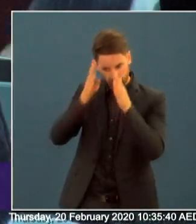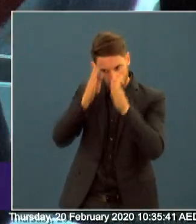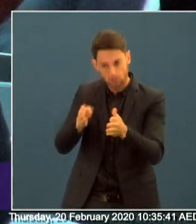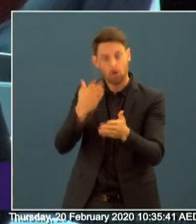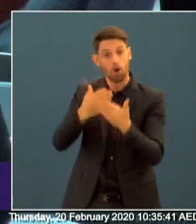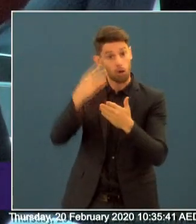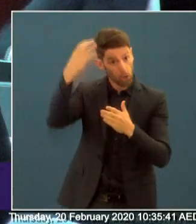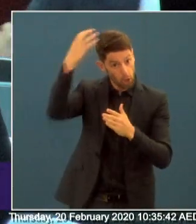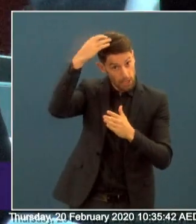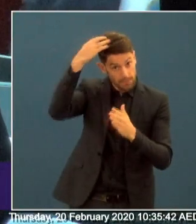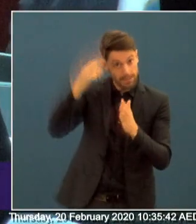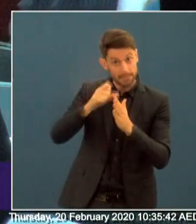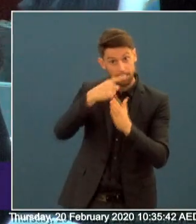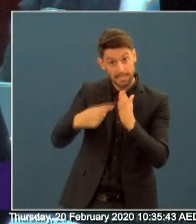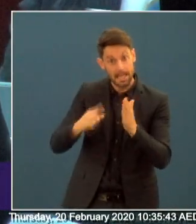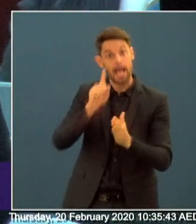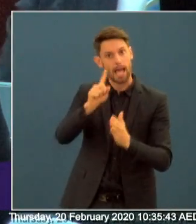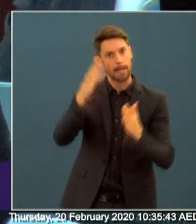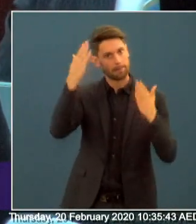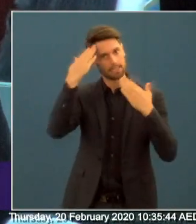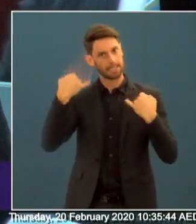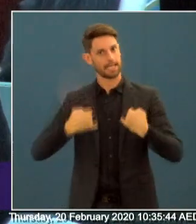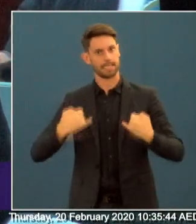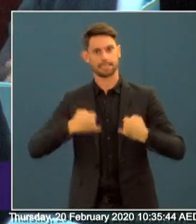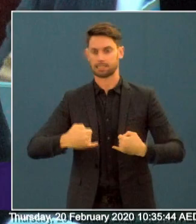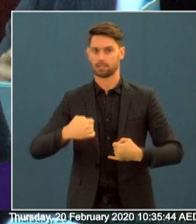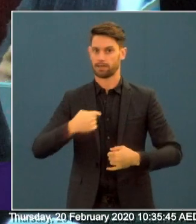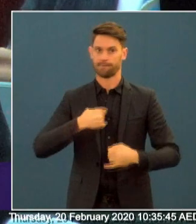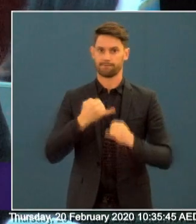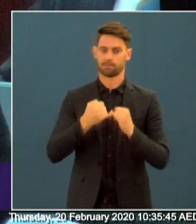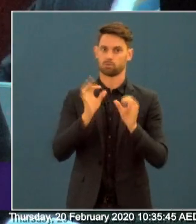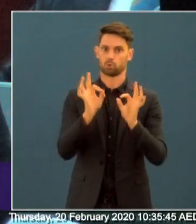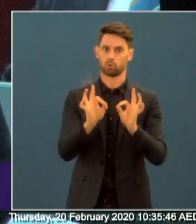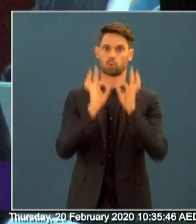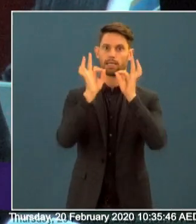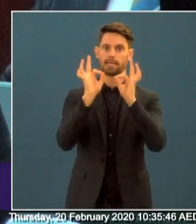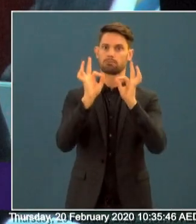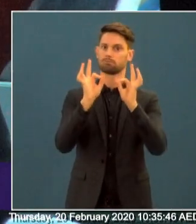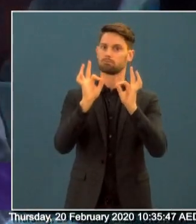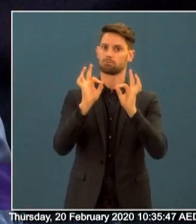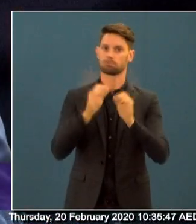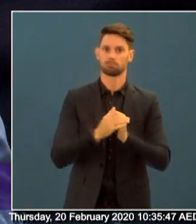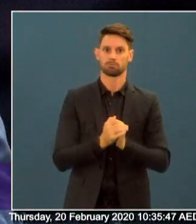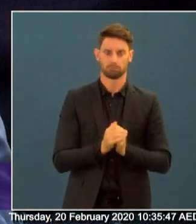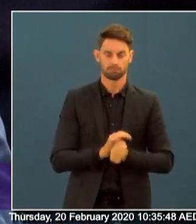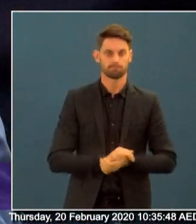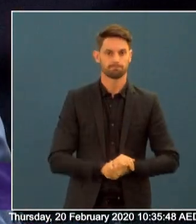So you're unique in terms of the work that you do within the Australian university system. The department is, yes. MS EASTMAN: Thank you.